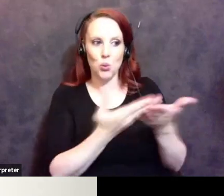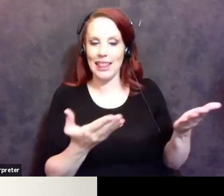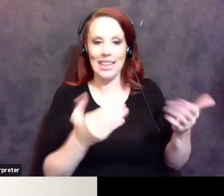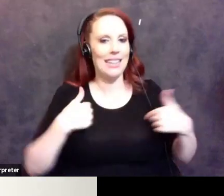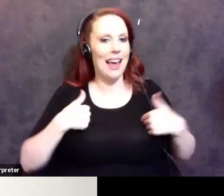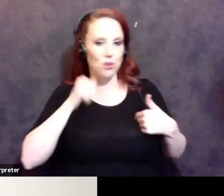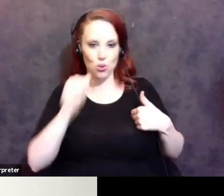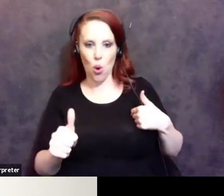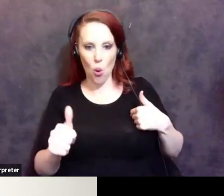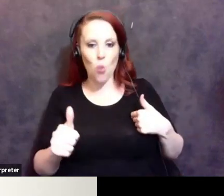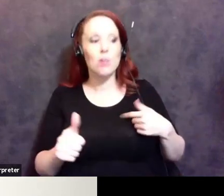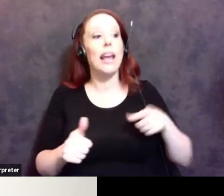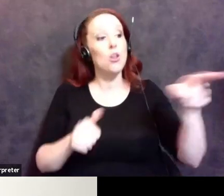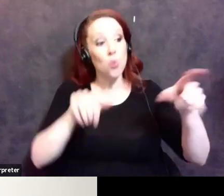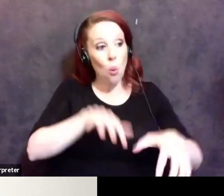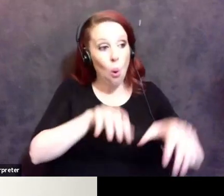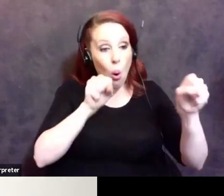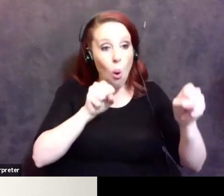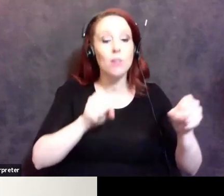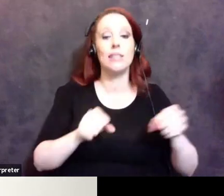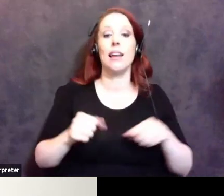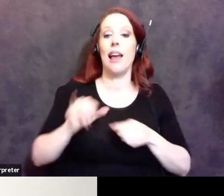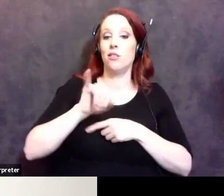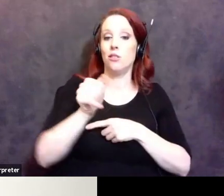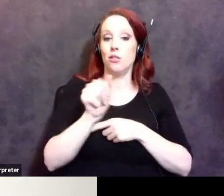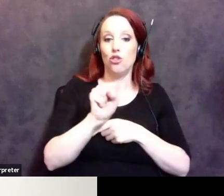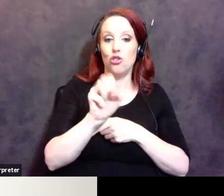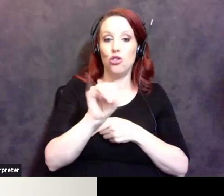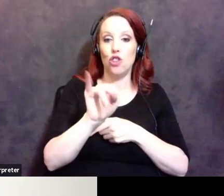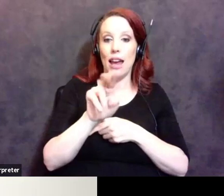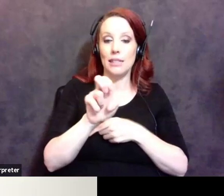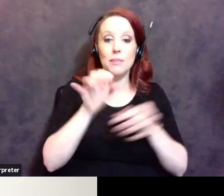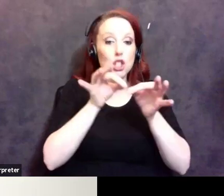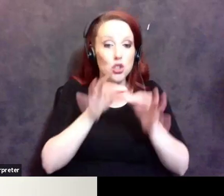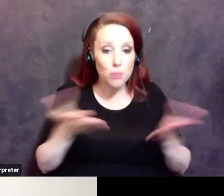having Jasmine the interpreter here, and Maggie the captioner, is hopefully setting a standard